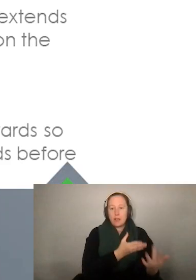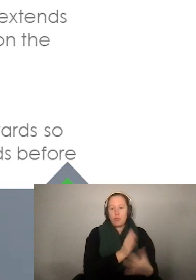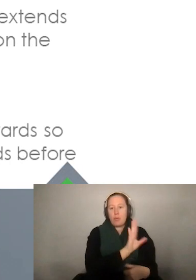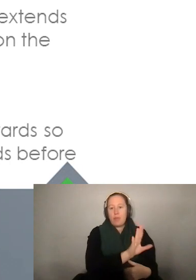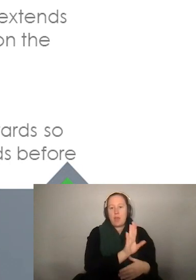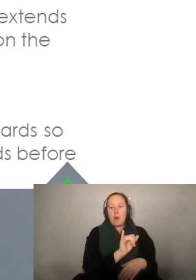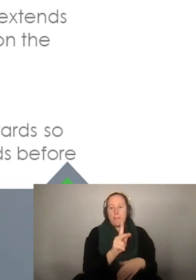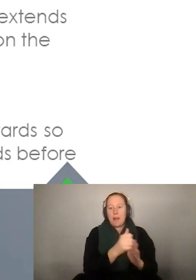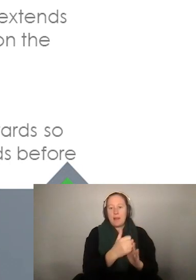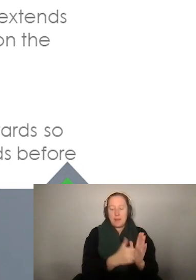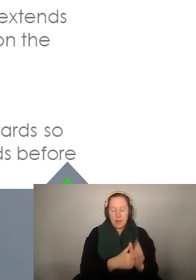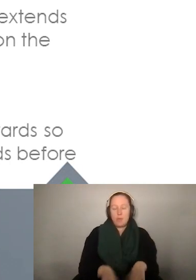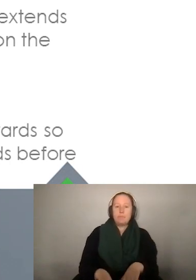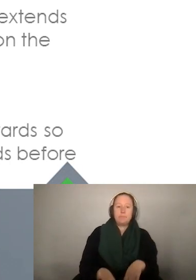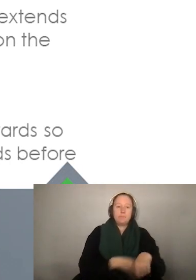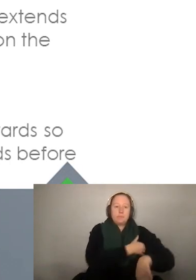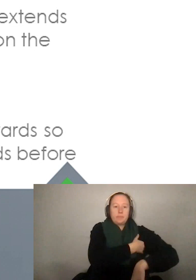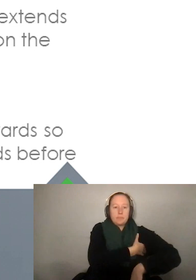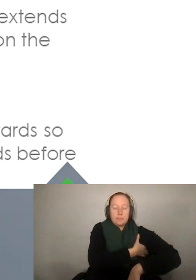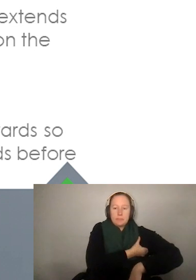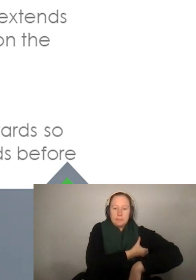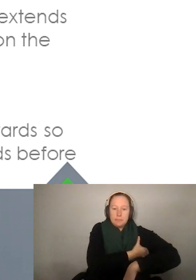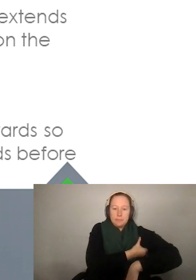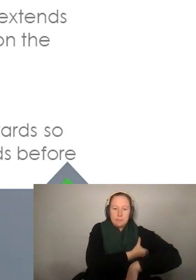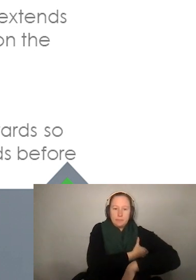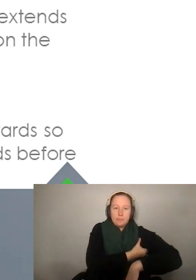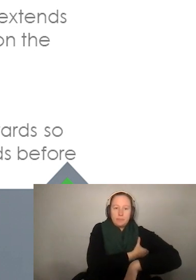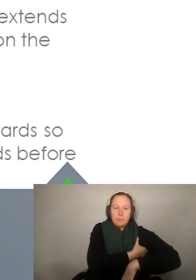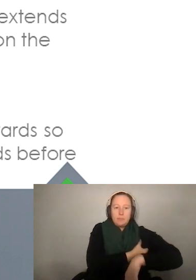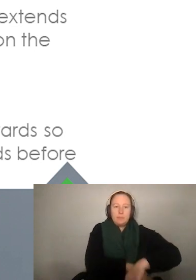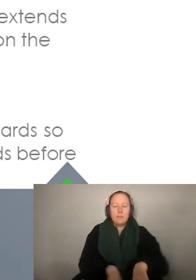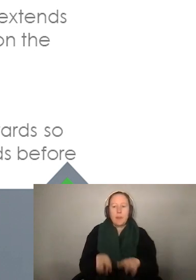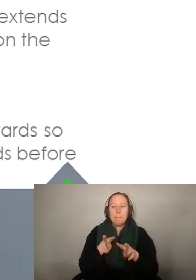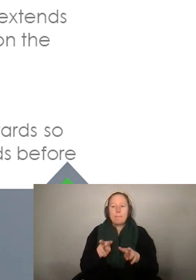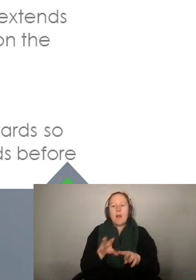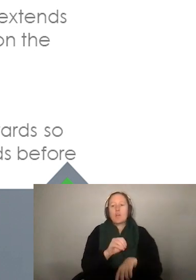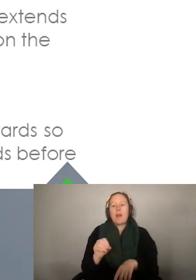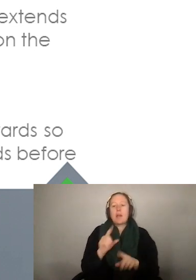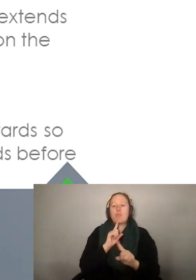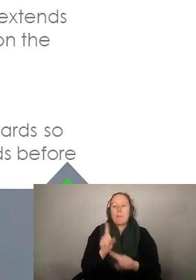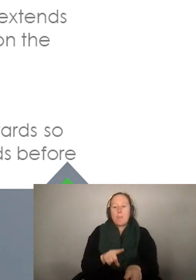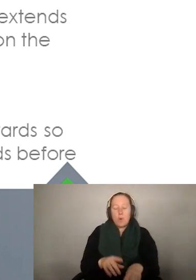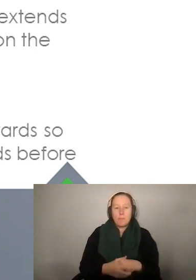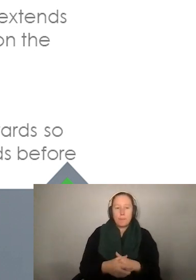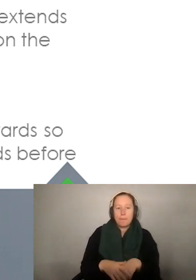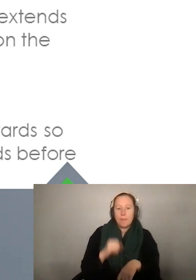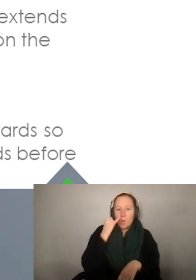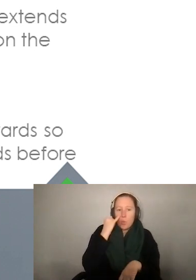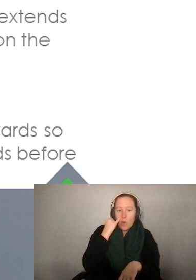Moving on to monitoring and reporting updates, We often get a question about what if we need more time,